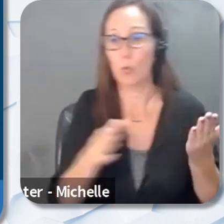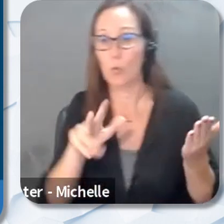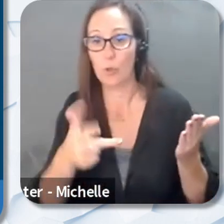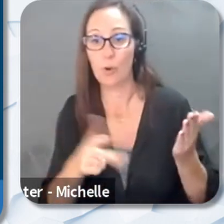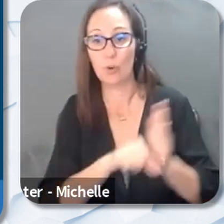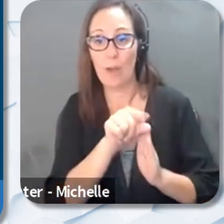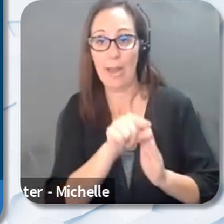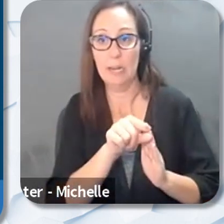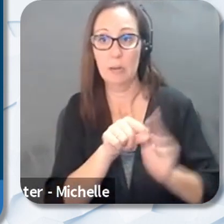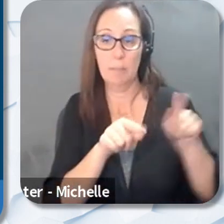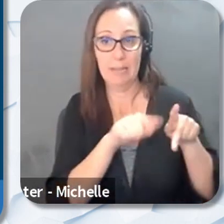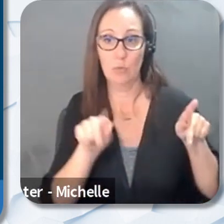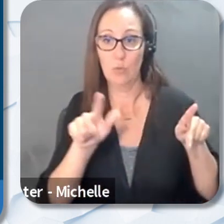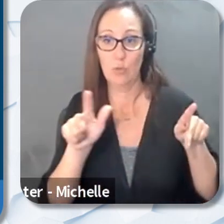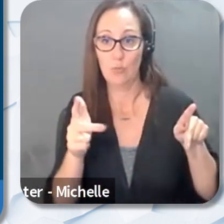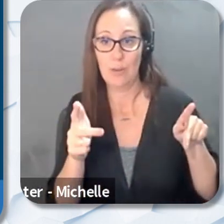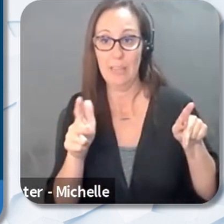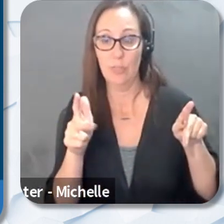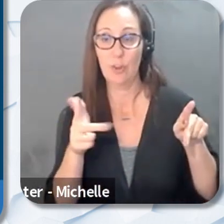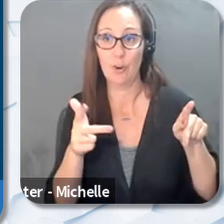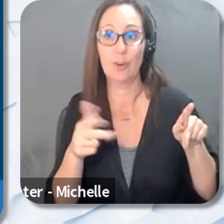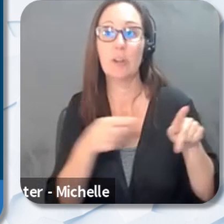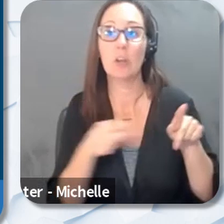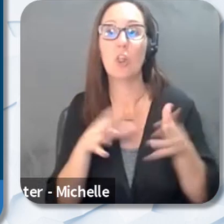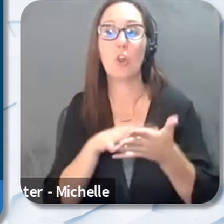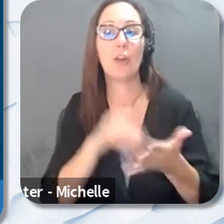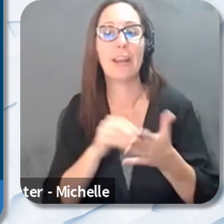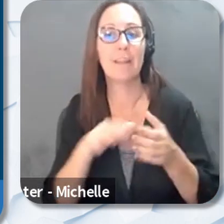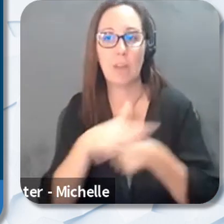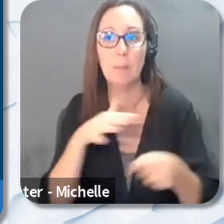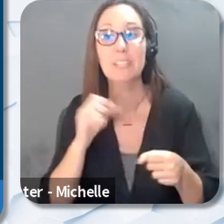the learning environments, so that the like the kindergarten learning facilitators can get in